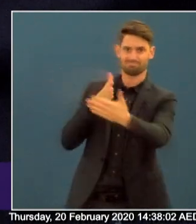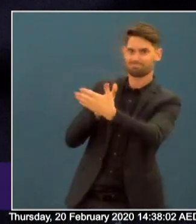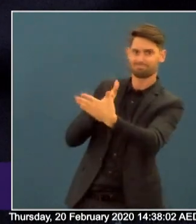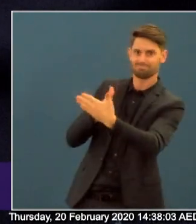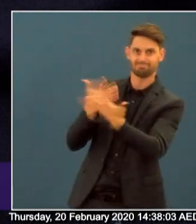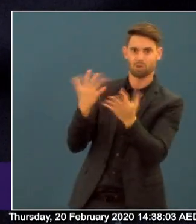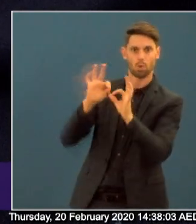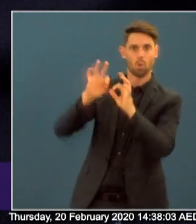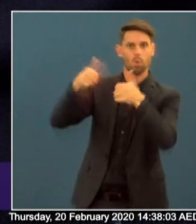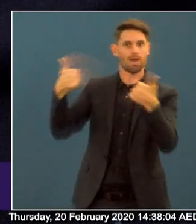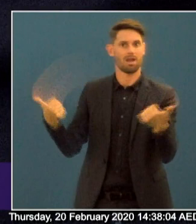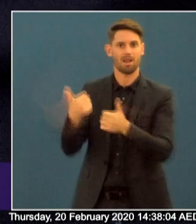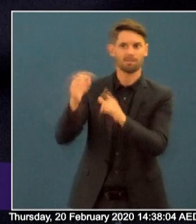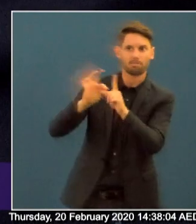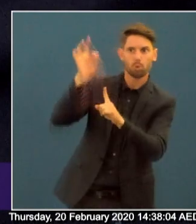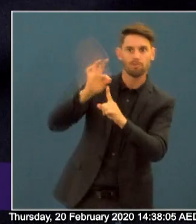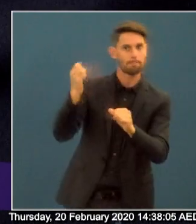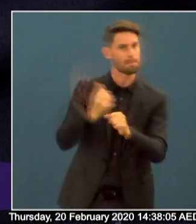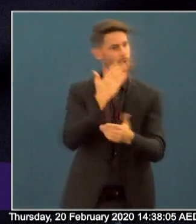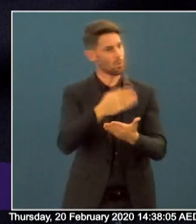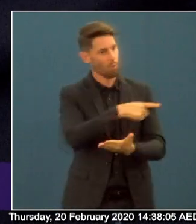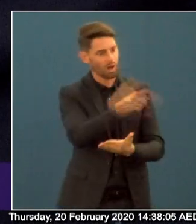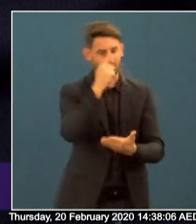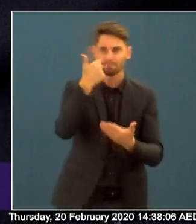even though these issues have been apparent for many years now.